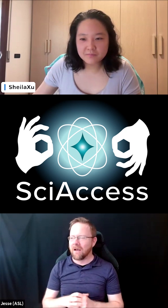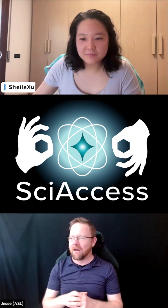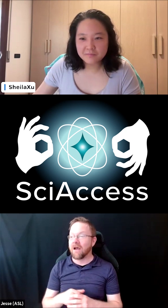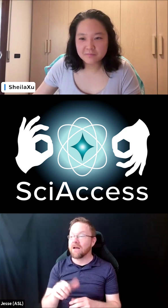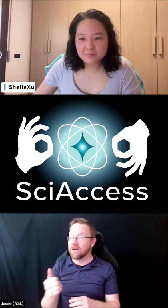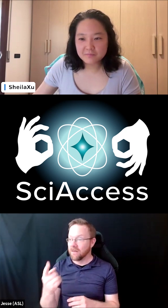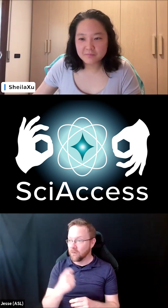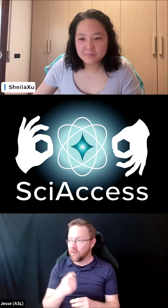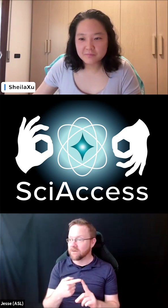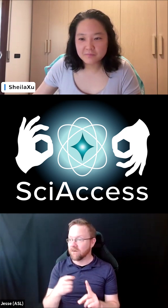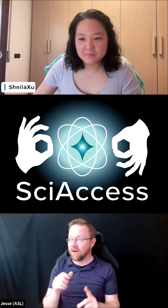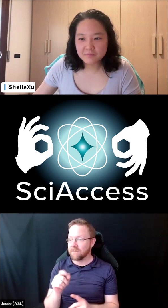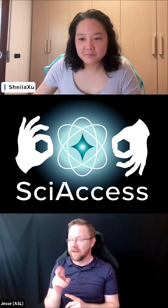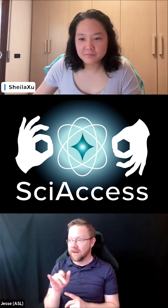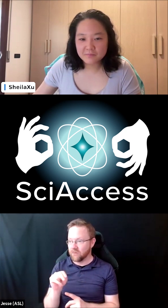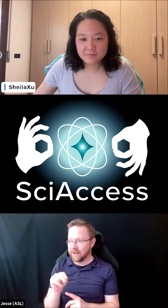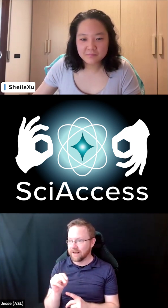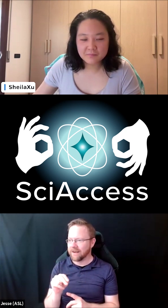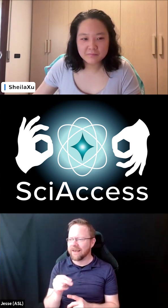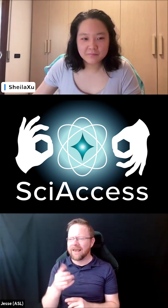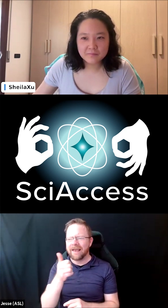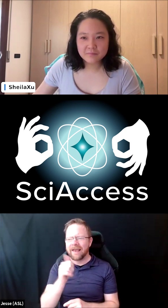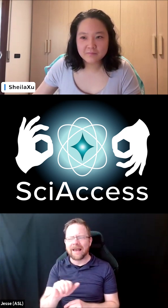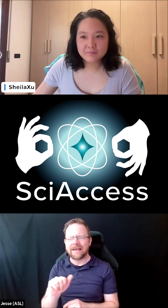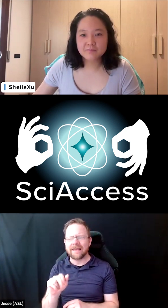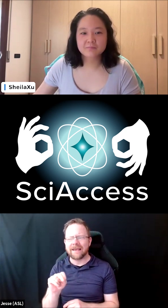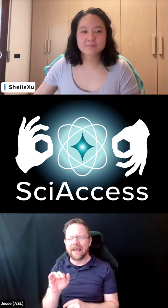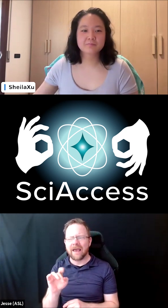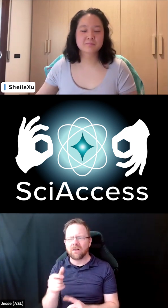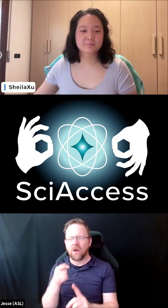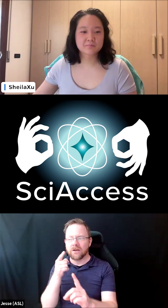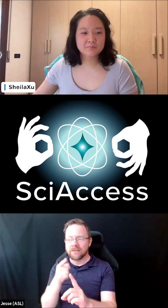sites being designed specifically for folks with disabilities?